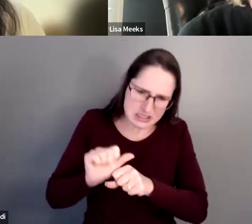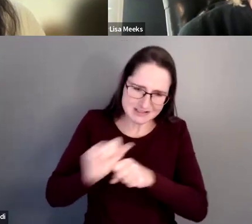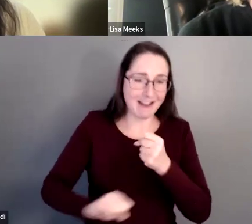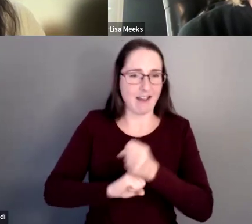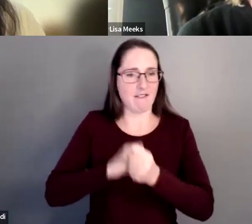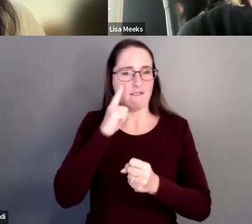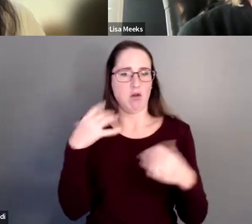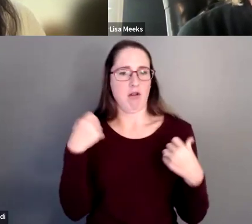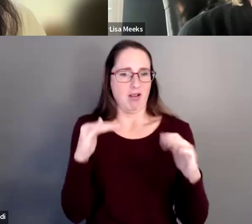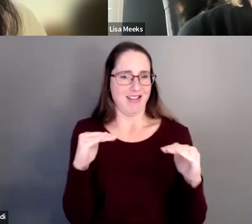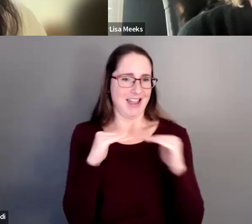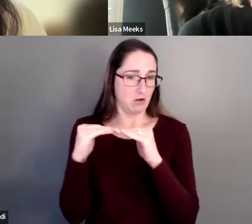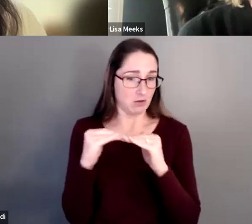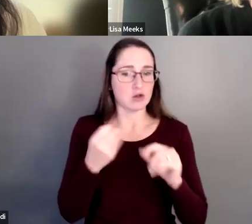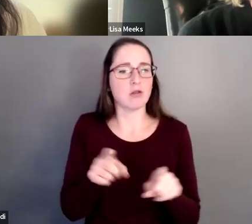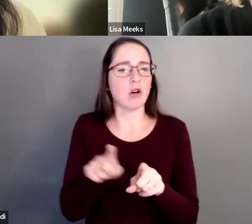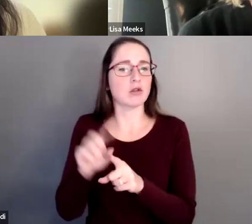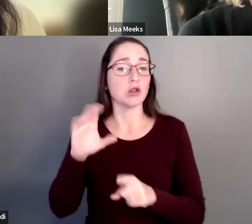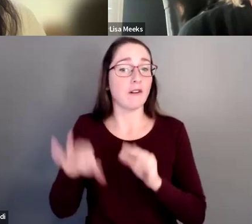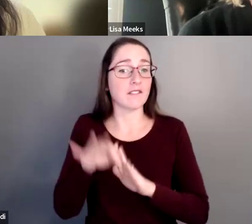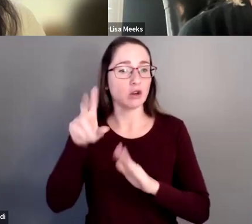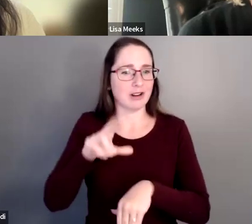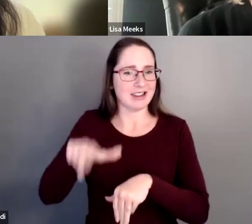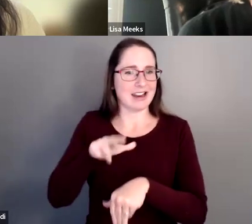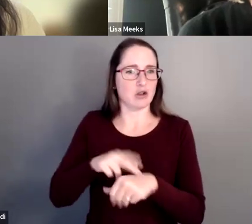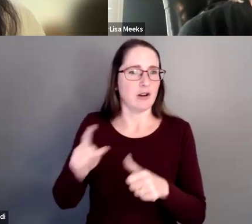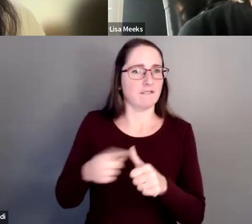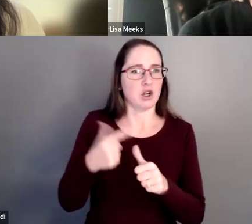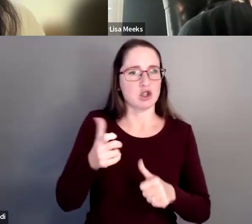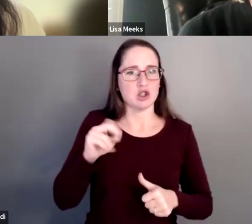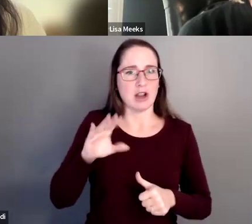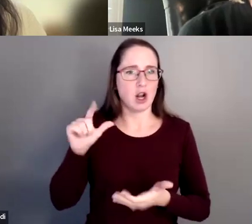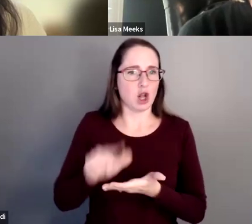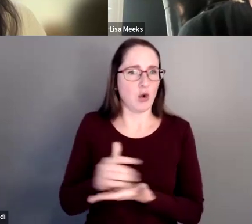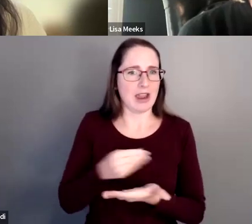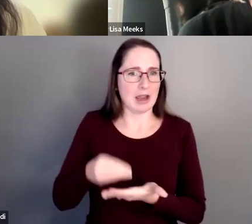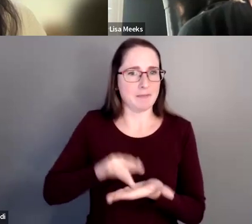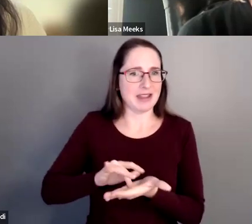working, I feel like, 24/7, but a tireless advocate for health equity. She's also the